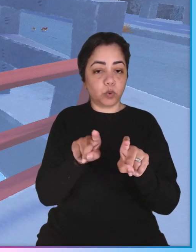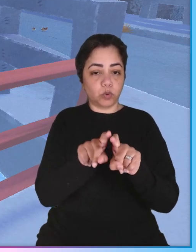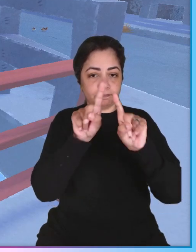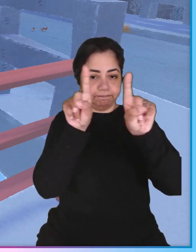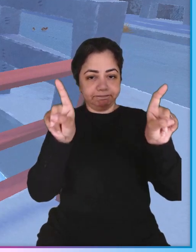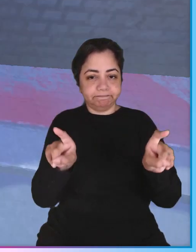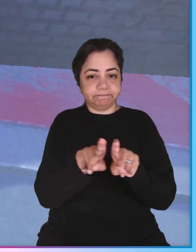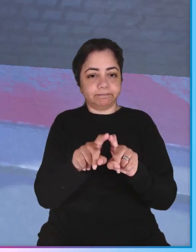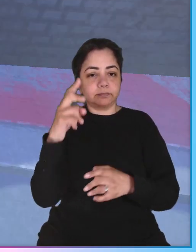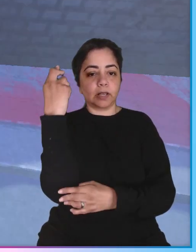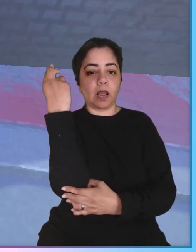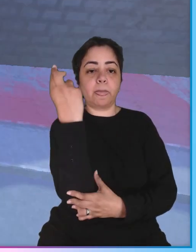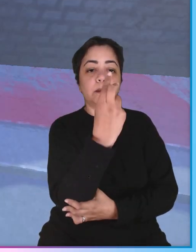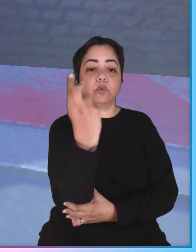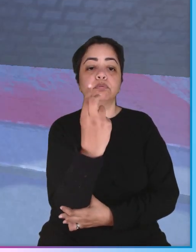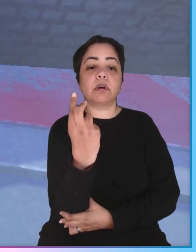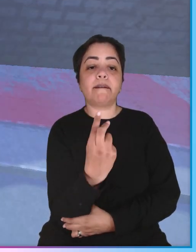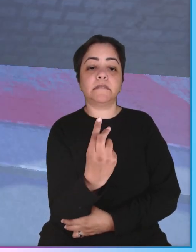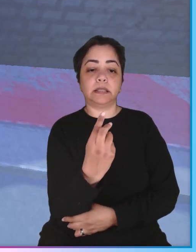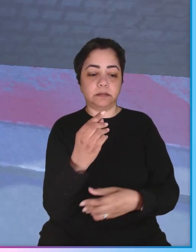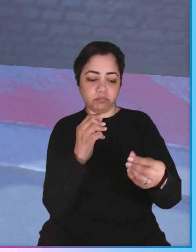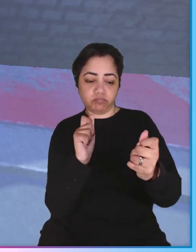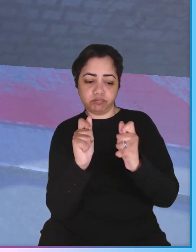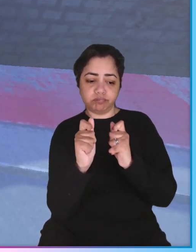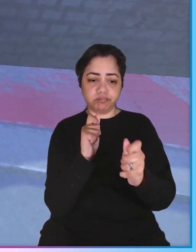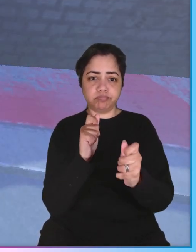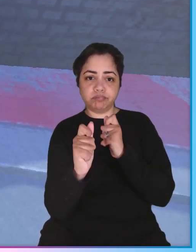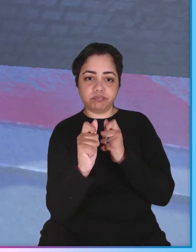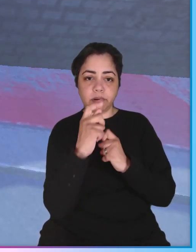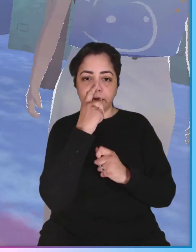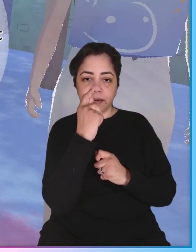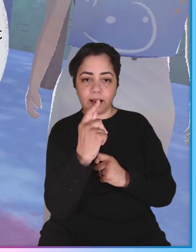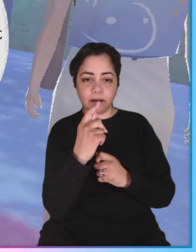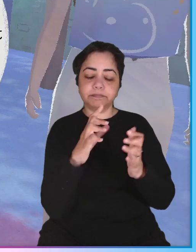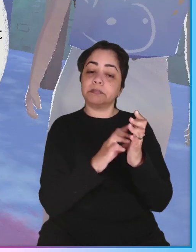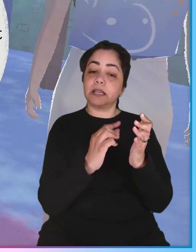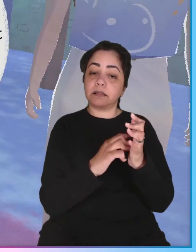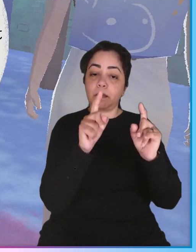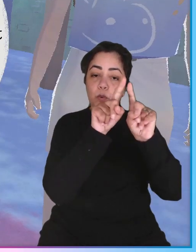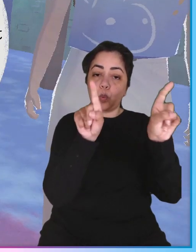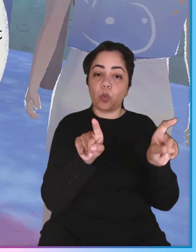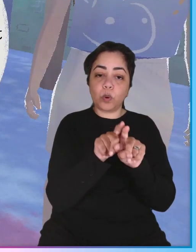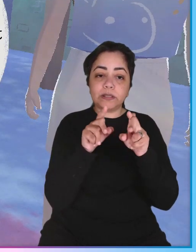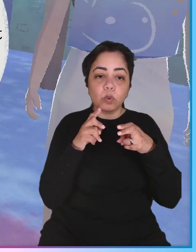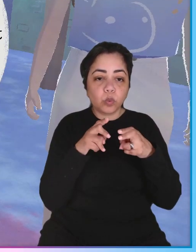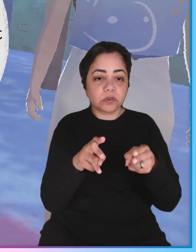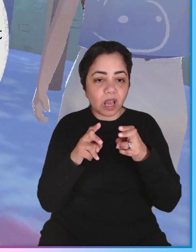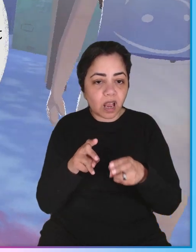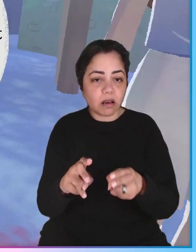features are general UI size and colour settings, a simple map, event guides and recaps,